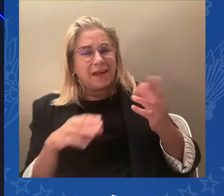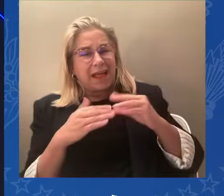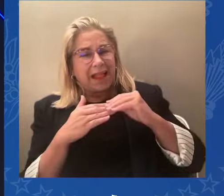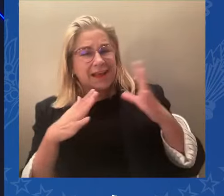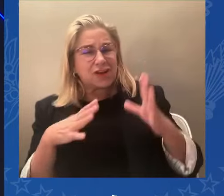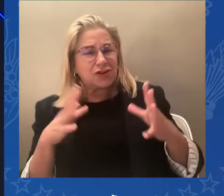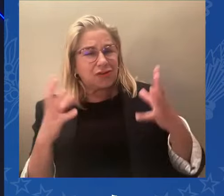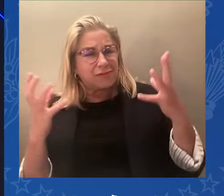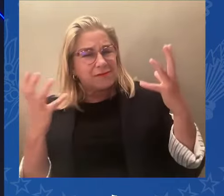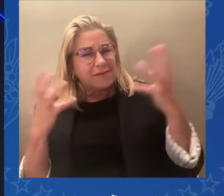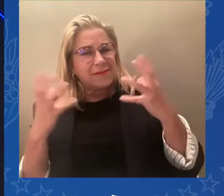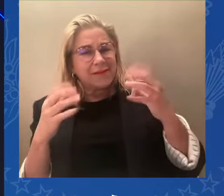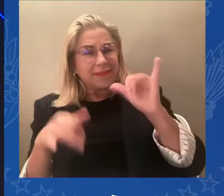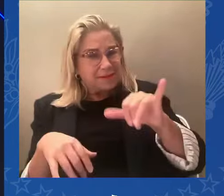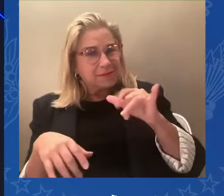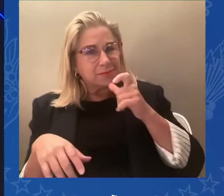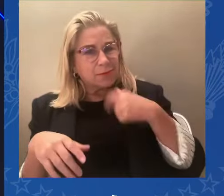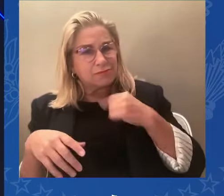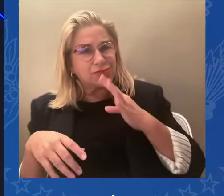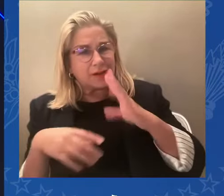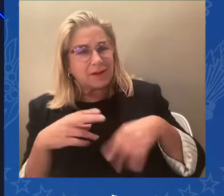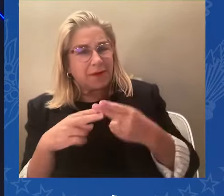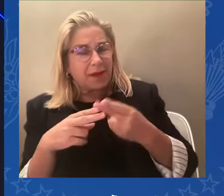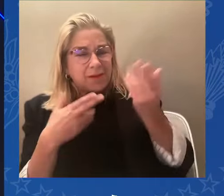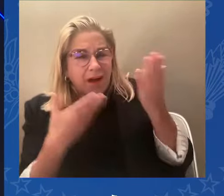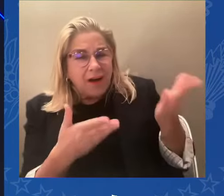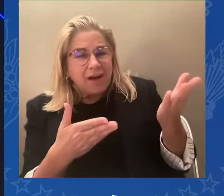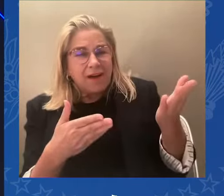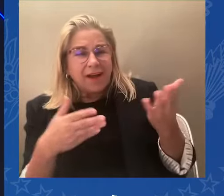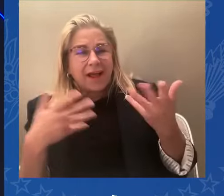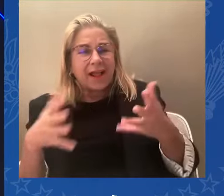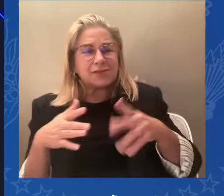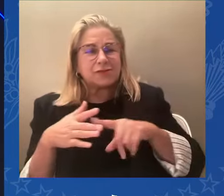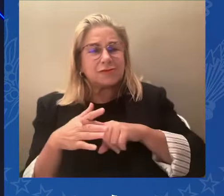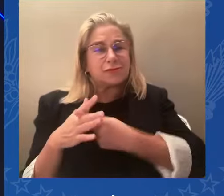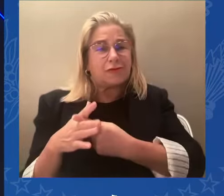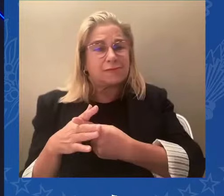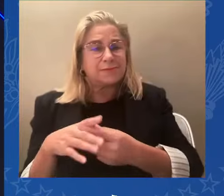Mr. Horsford: He kept his promises to make his administration look like